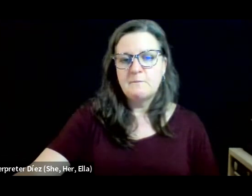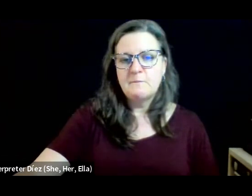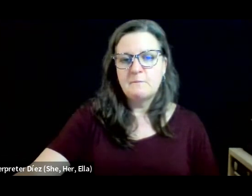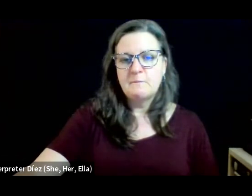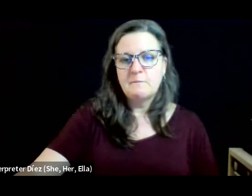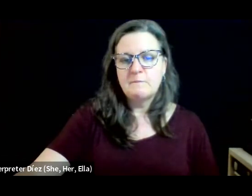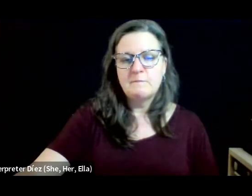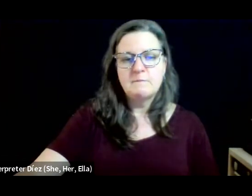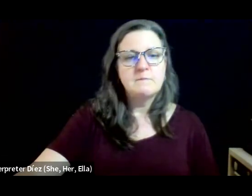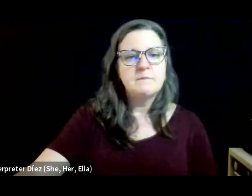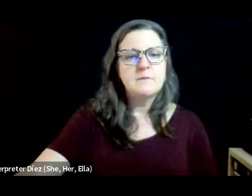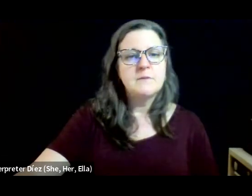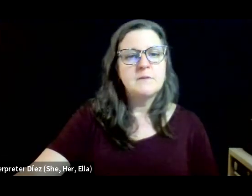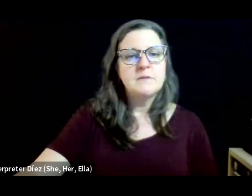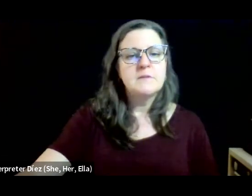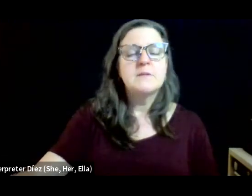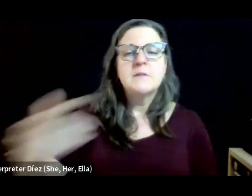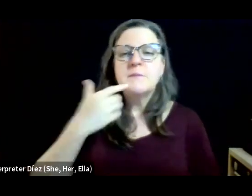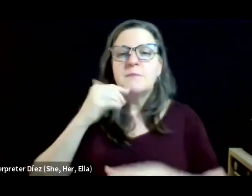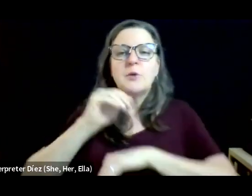Good evening.